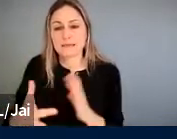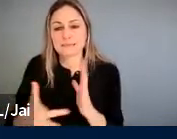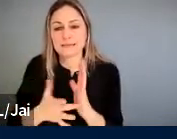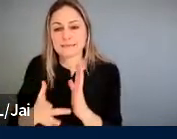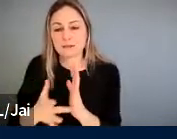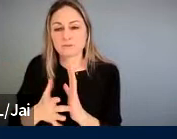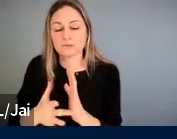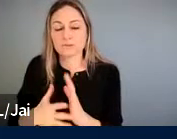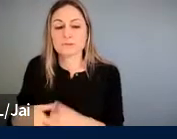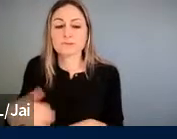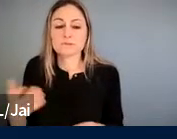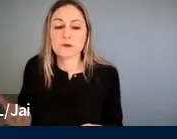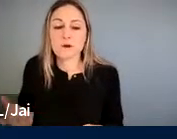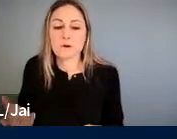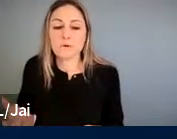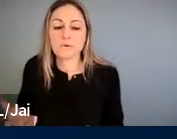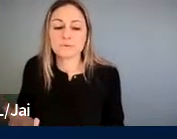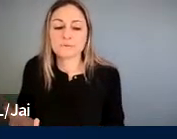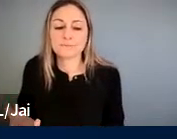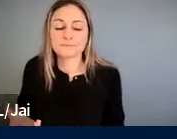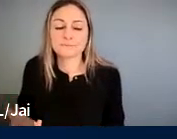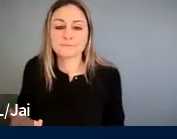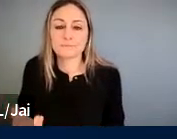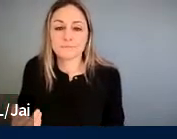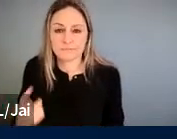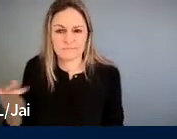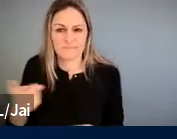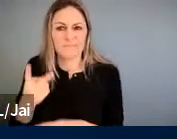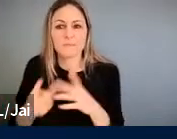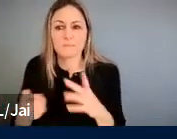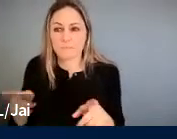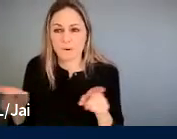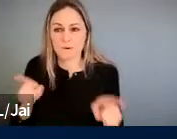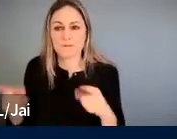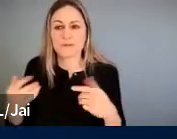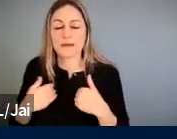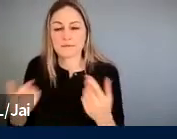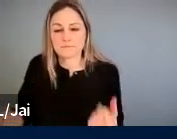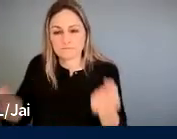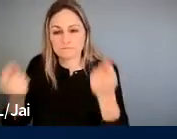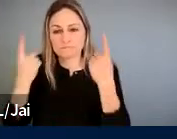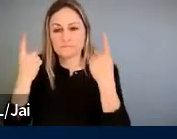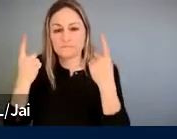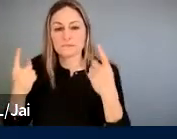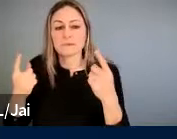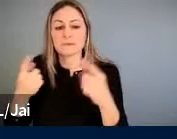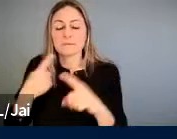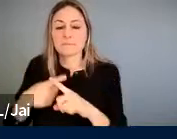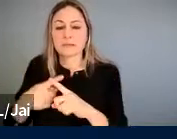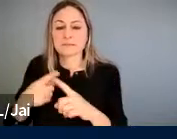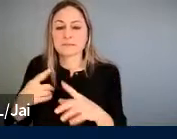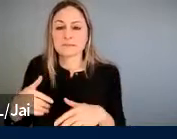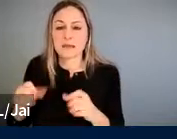so that they both have an understanding and an opportunity to input from the perspective of